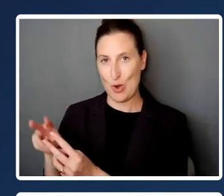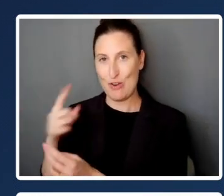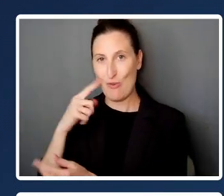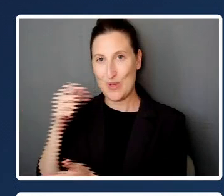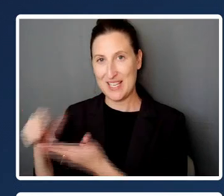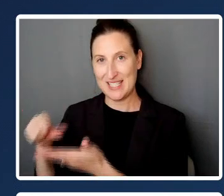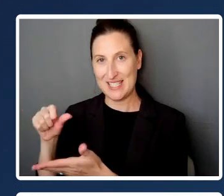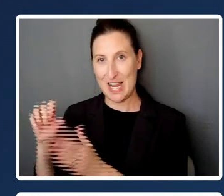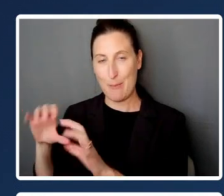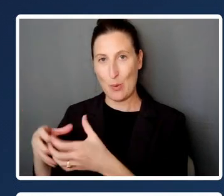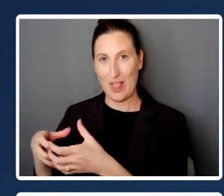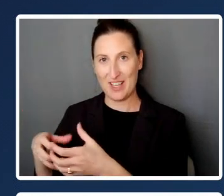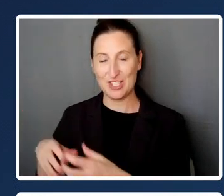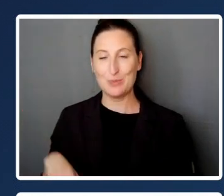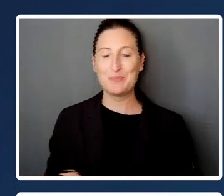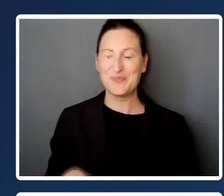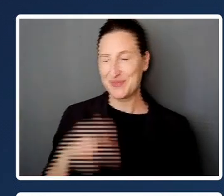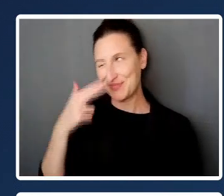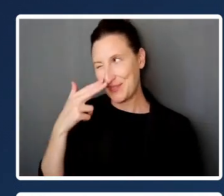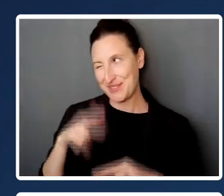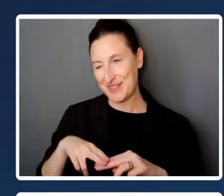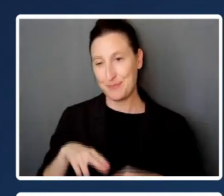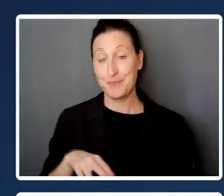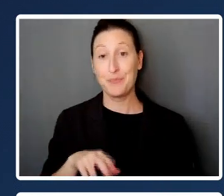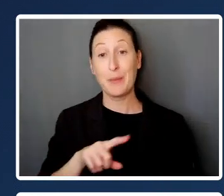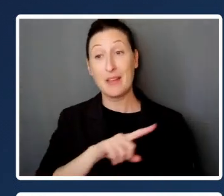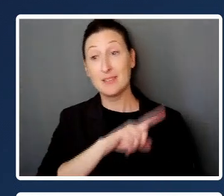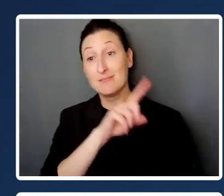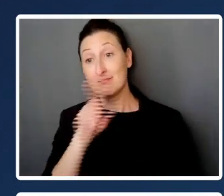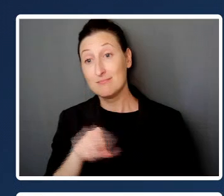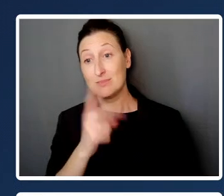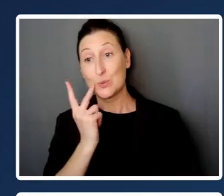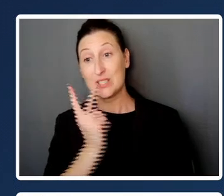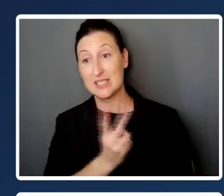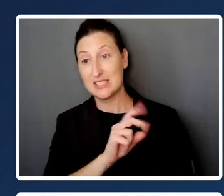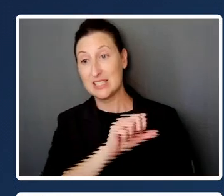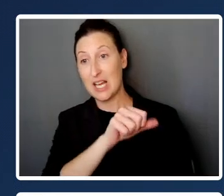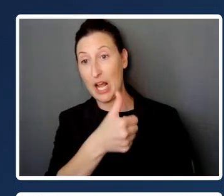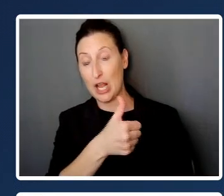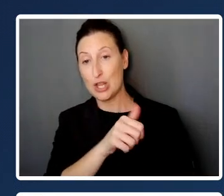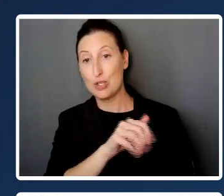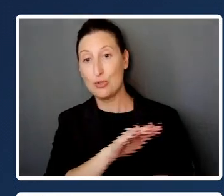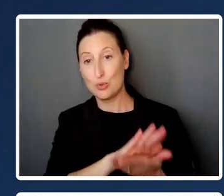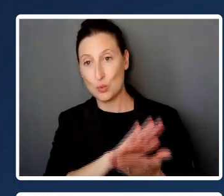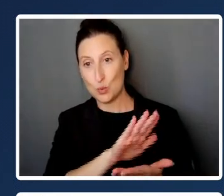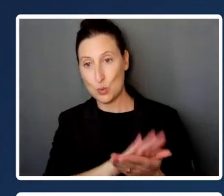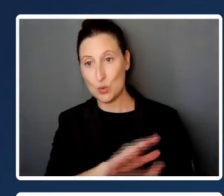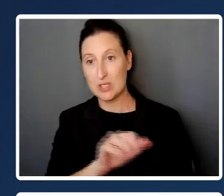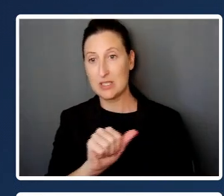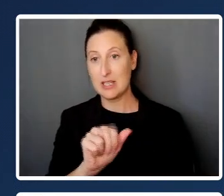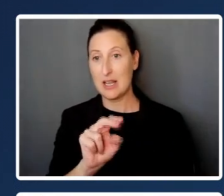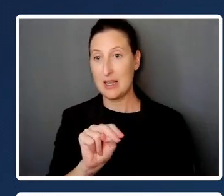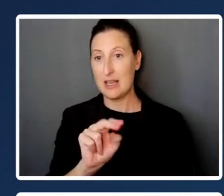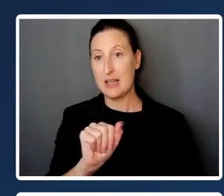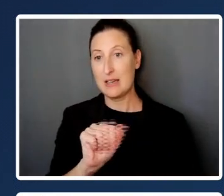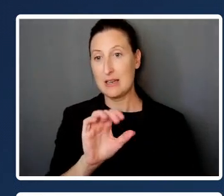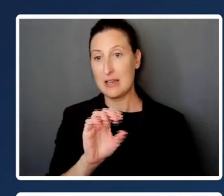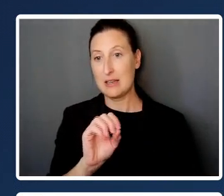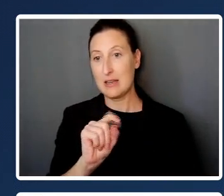But, yes, the rest came from Anacostia High School, the Excel Center, Ballou,